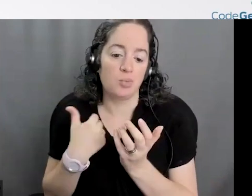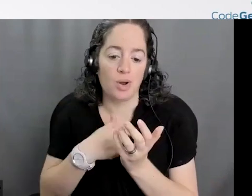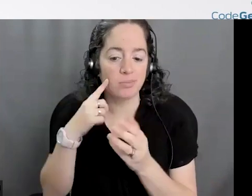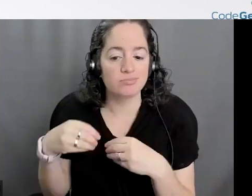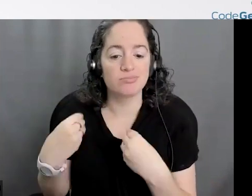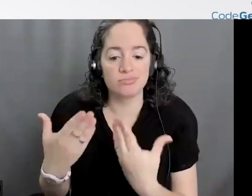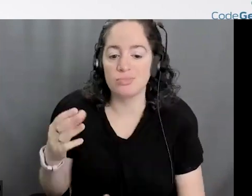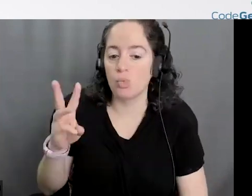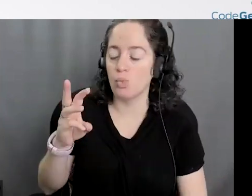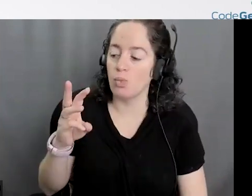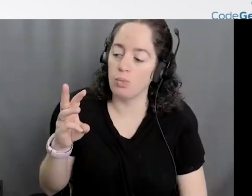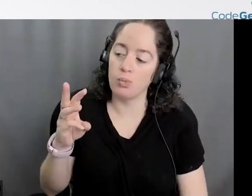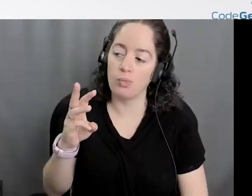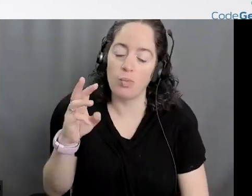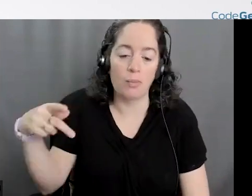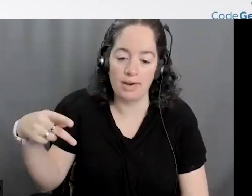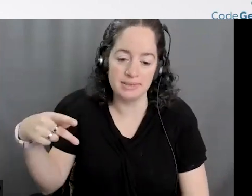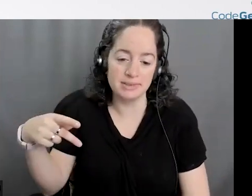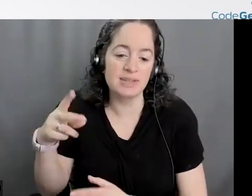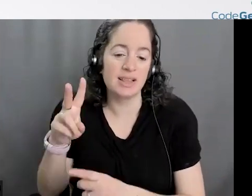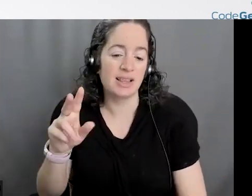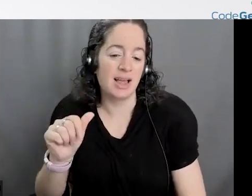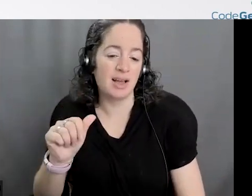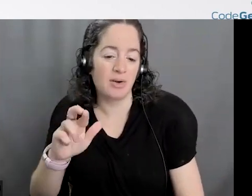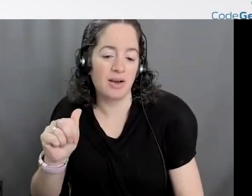Kevin, do you want to say an additional word or two about yourself?